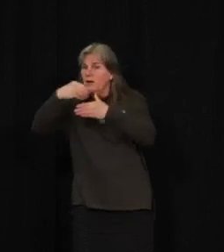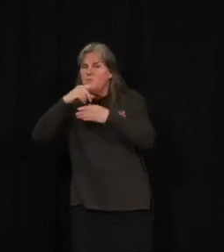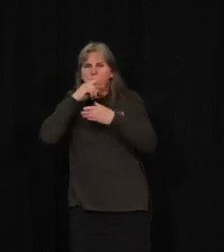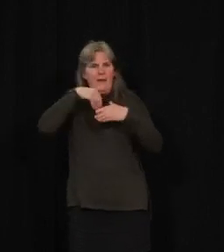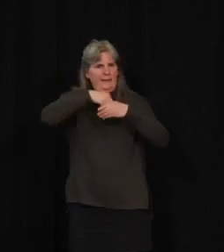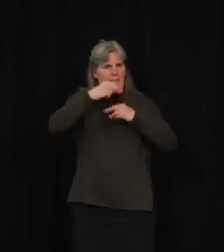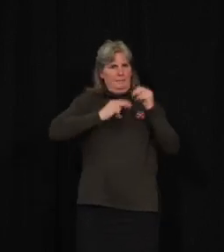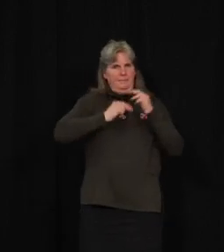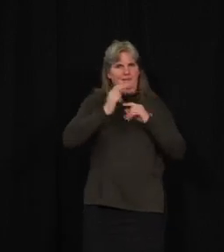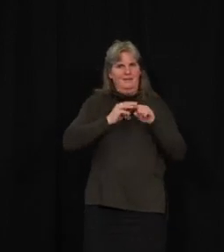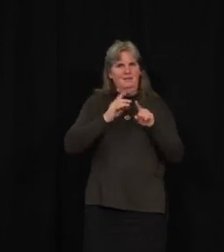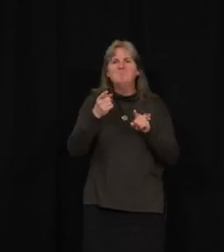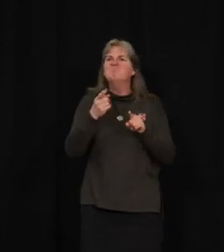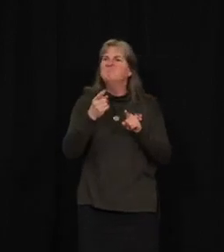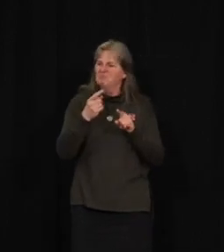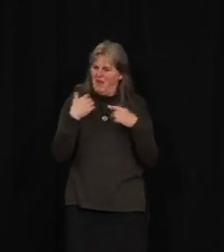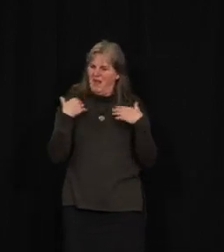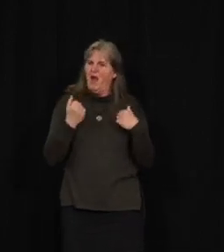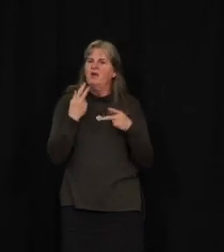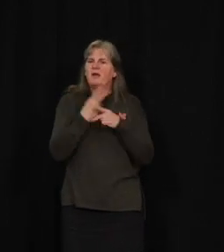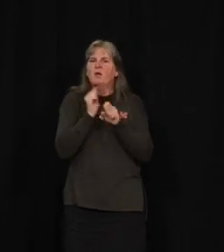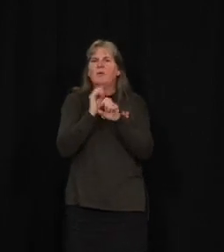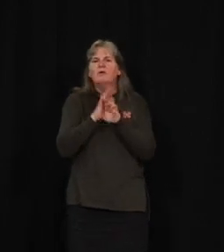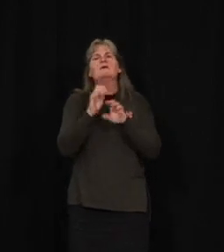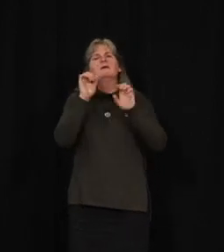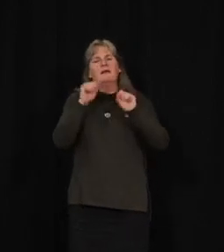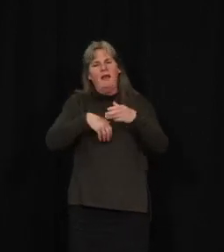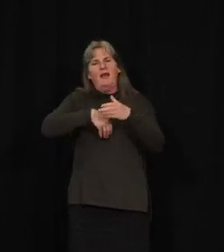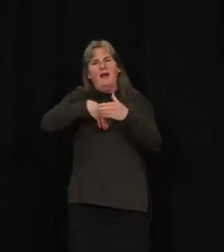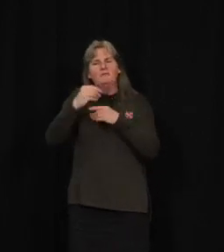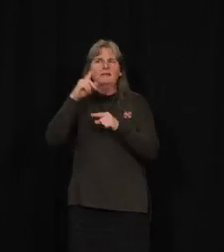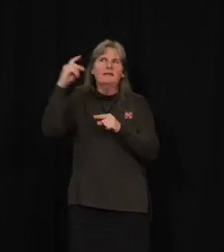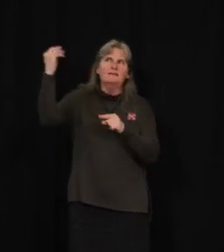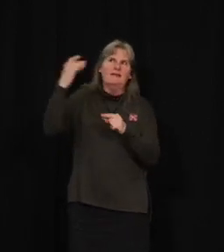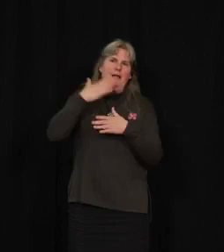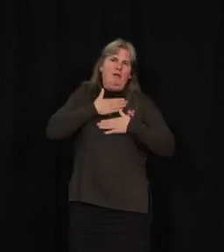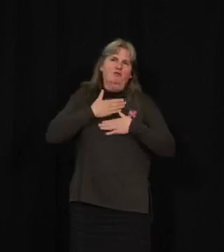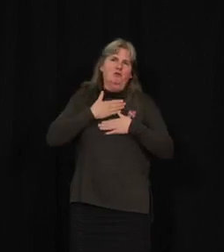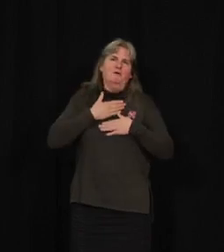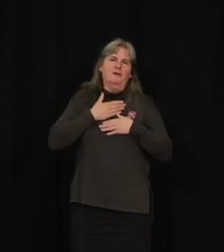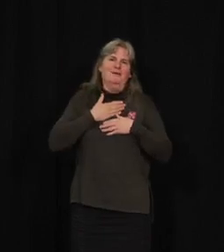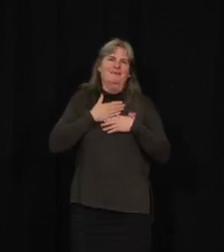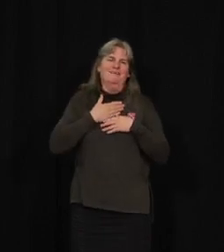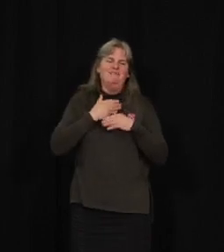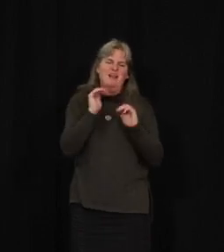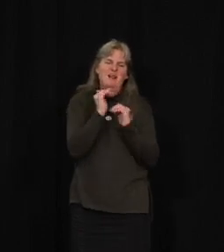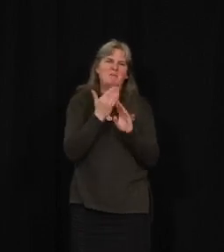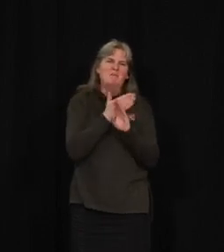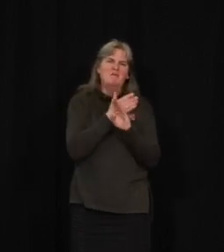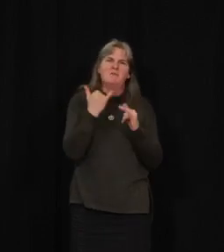workers can have their time in the sun as well as they deserve it. But while we talk of sunshine ad